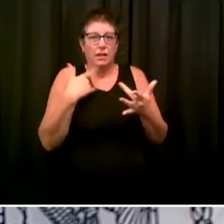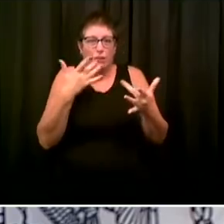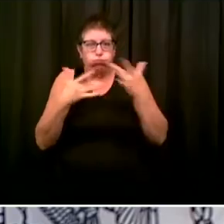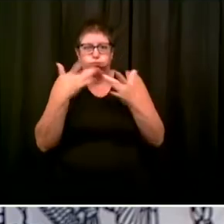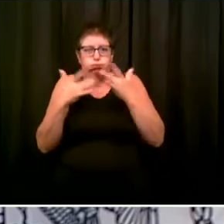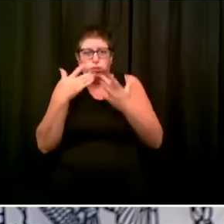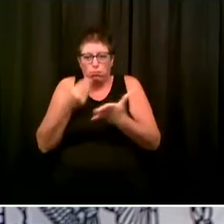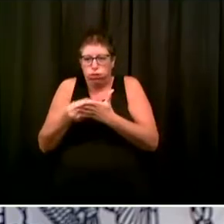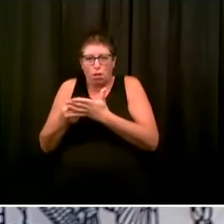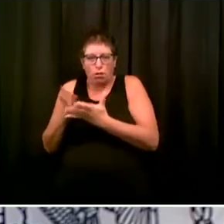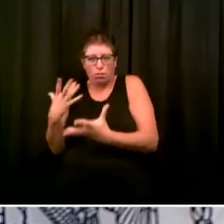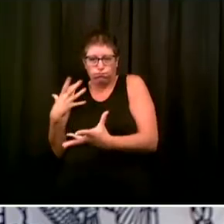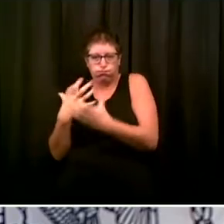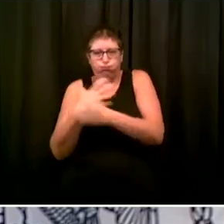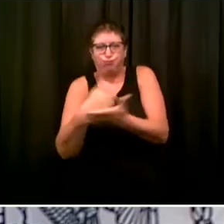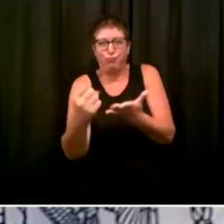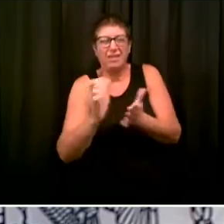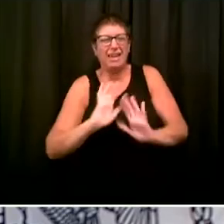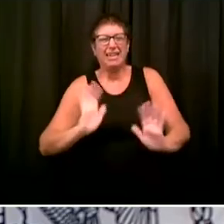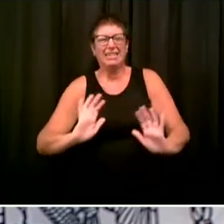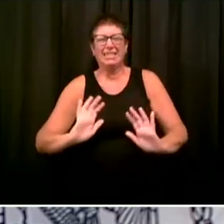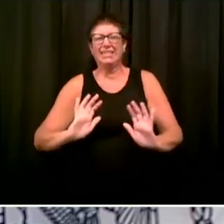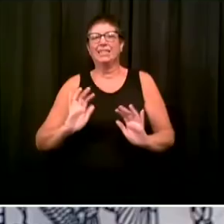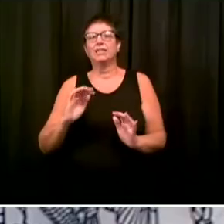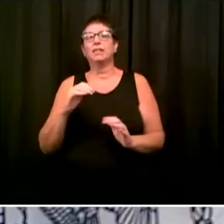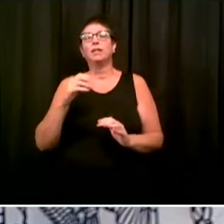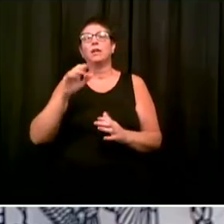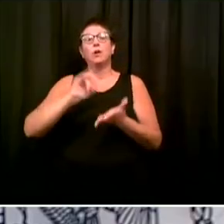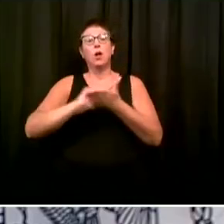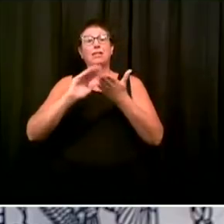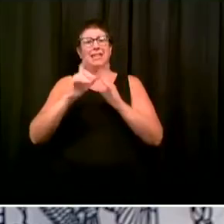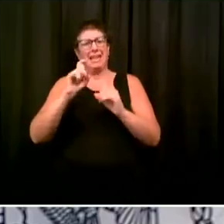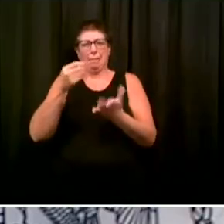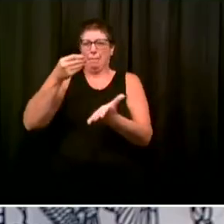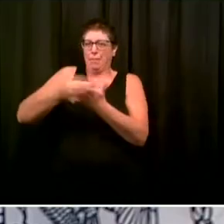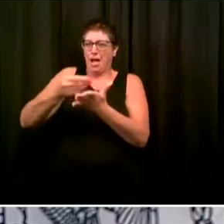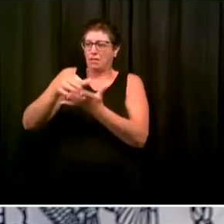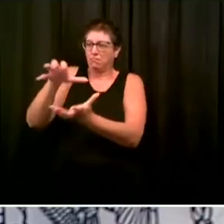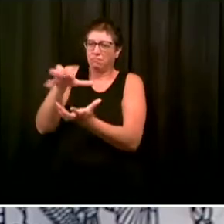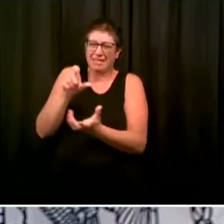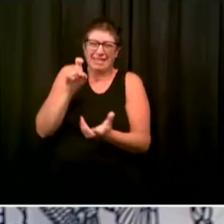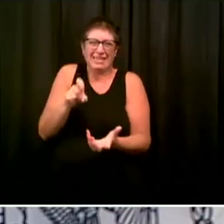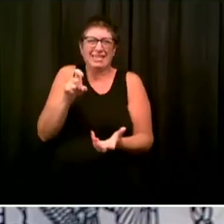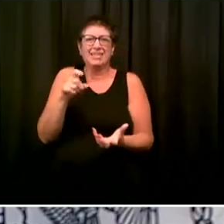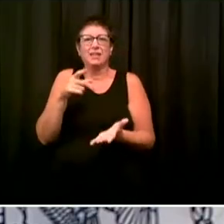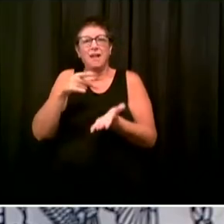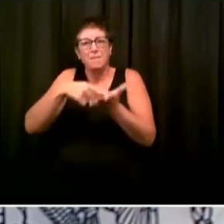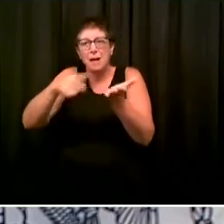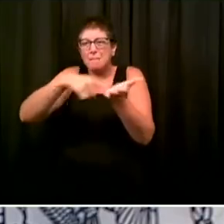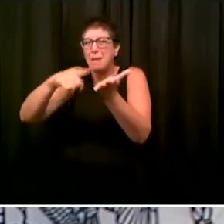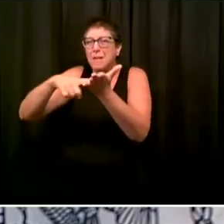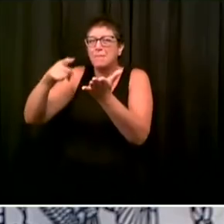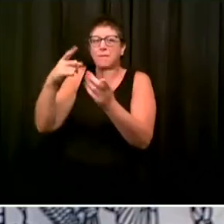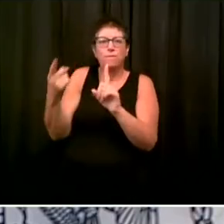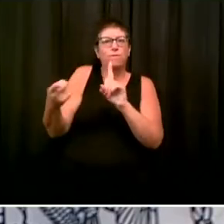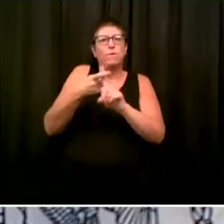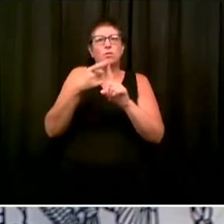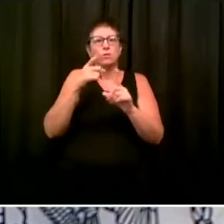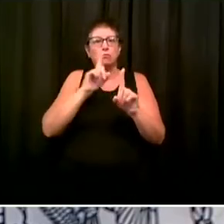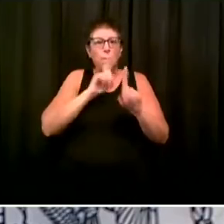SOMETHING THAT WOULD BRING